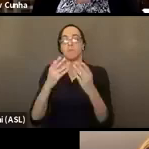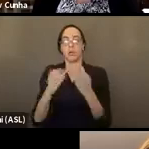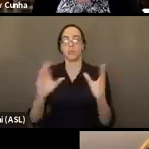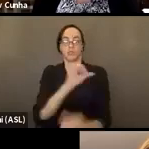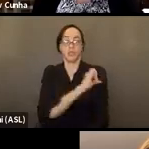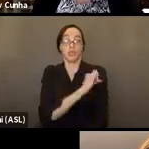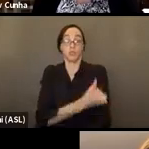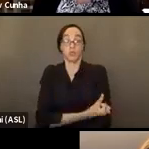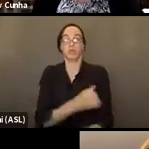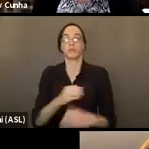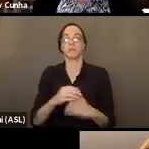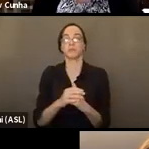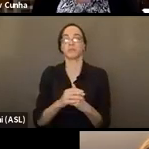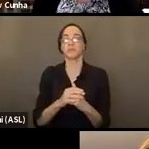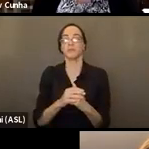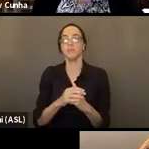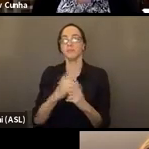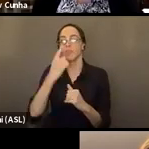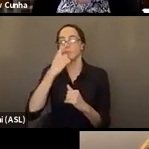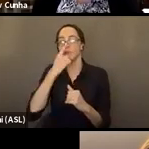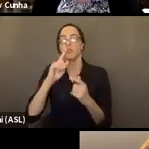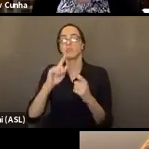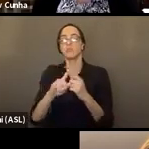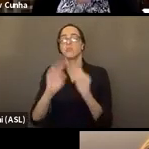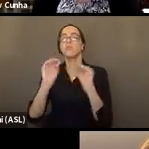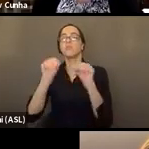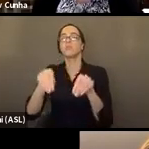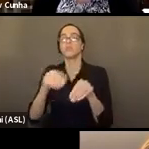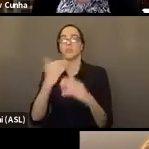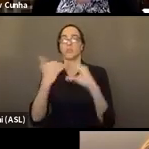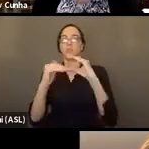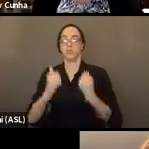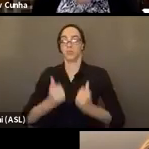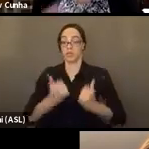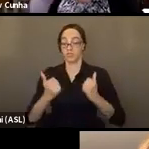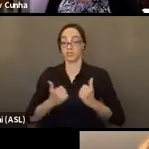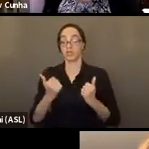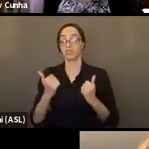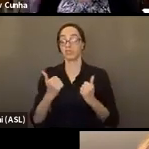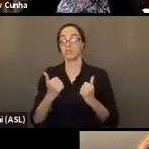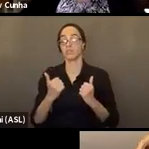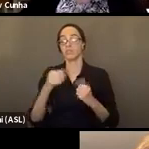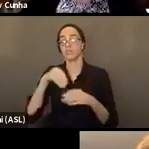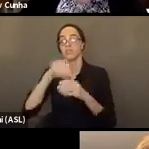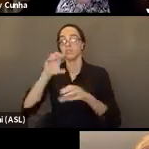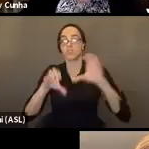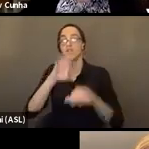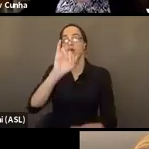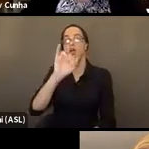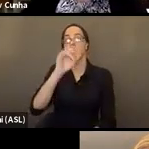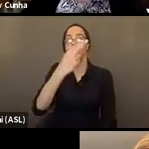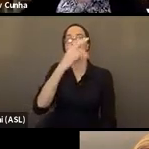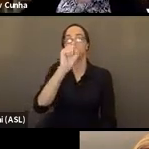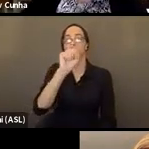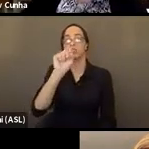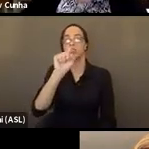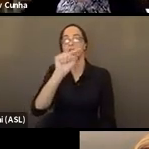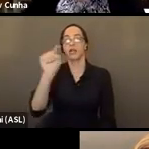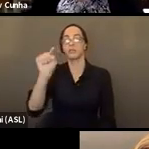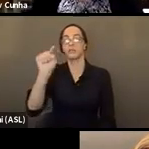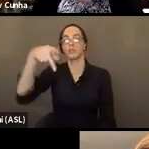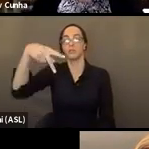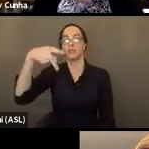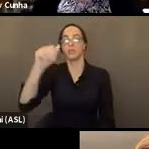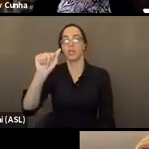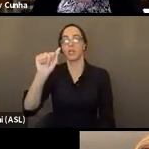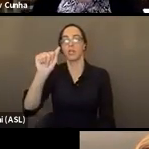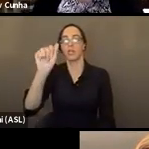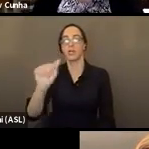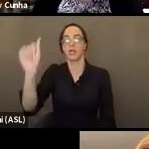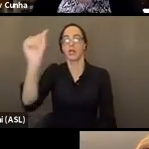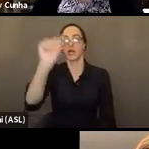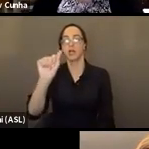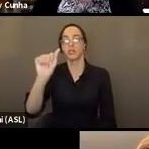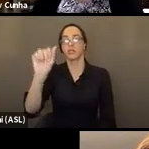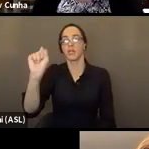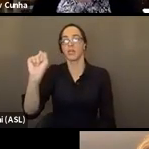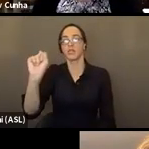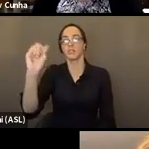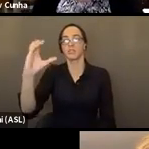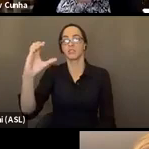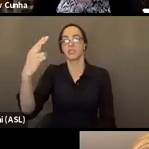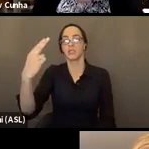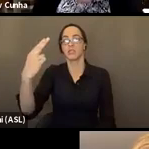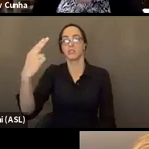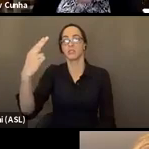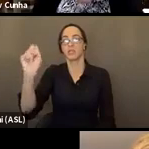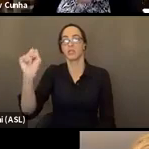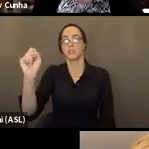someone can put this in the chat i would appreciate it ihss hyphen pa at sc hsd.org